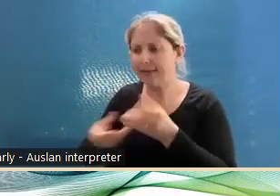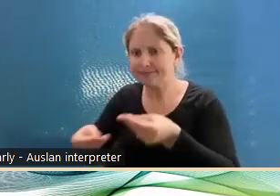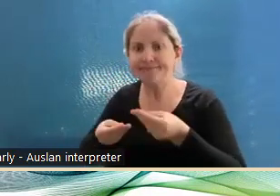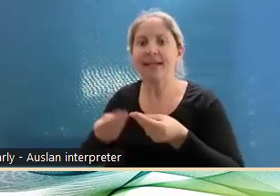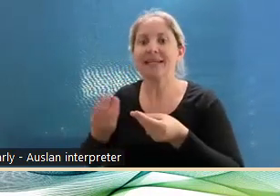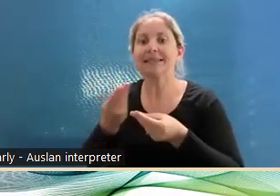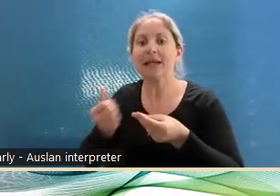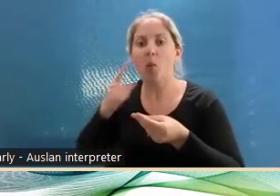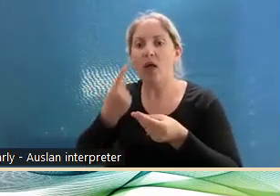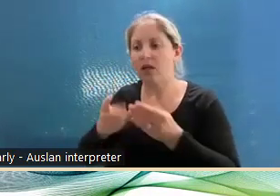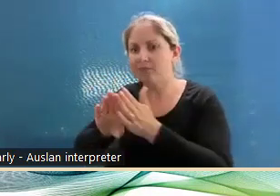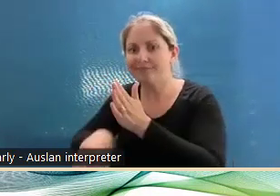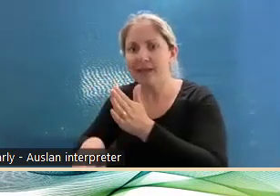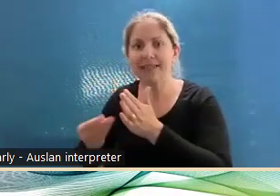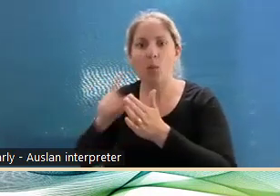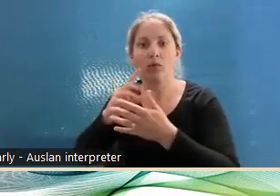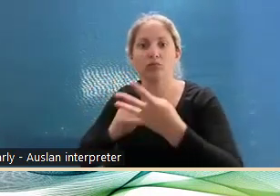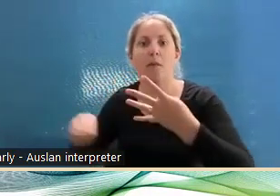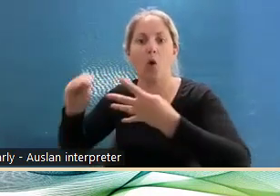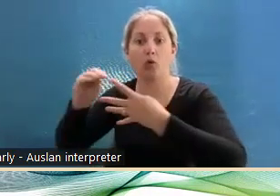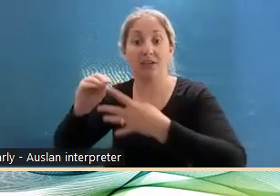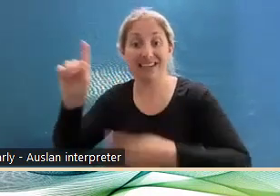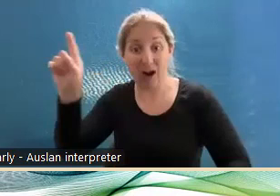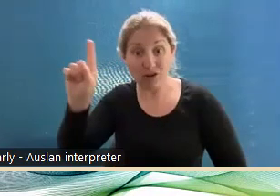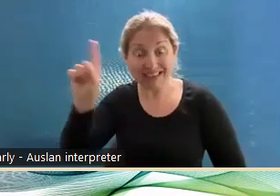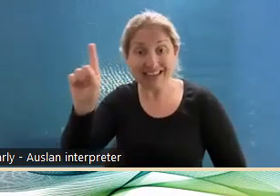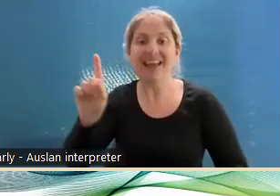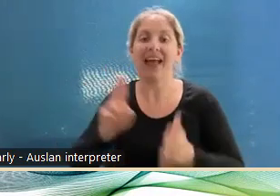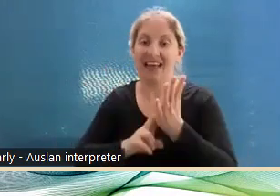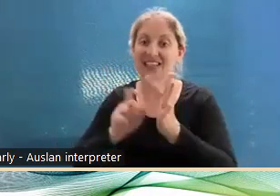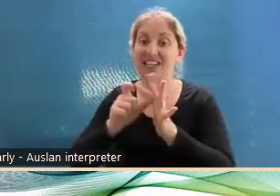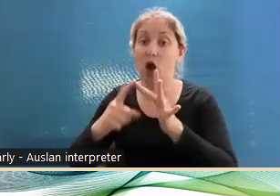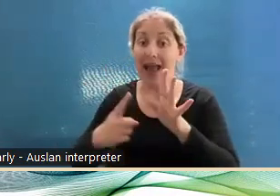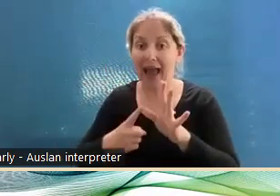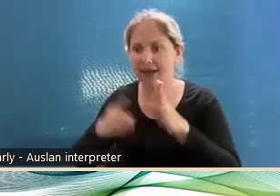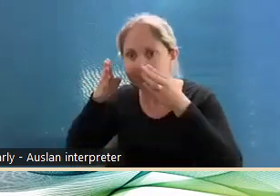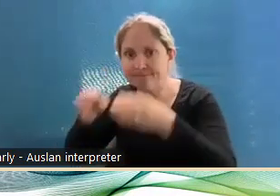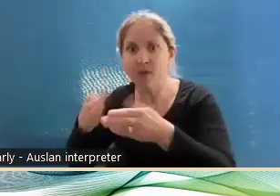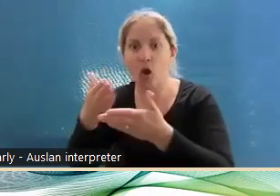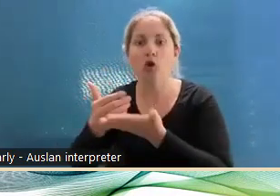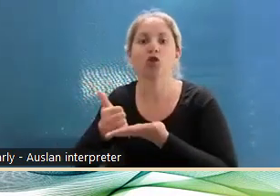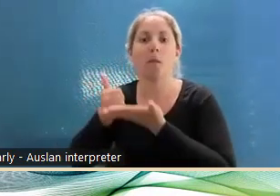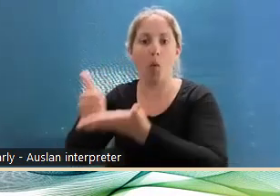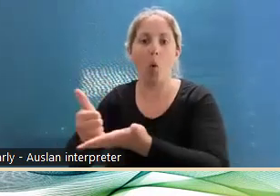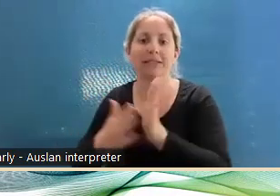Currently, the NDIA is prioritising supports matters, rather than matters about access